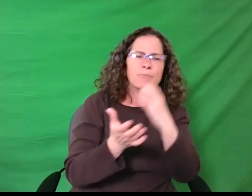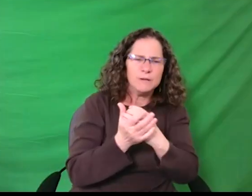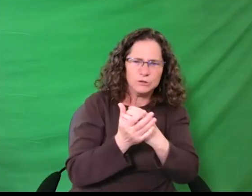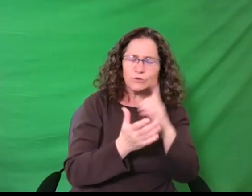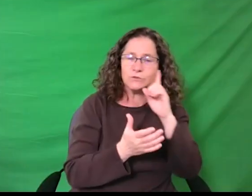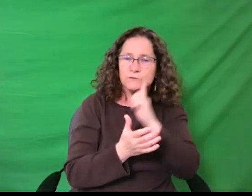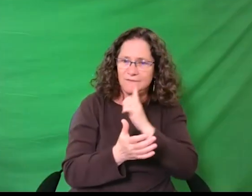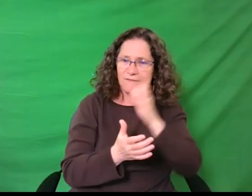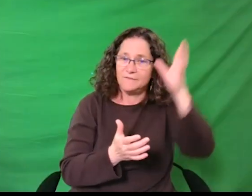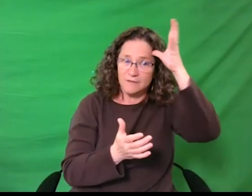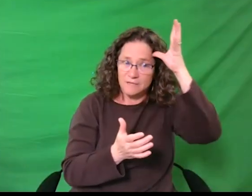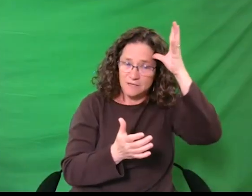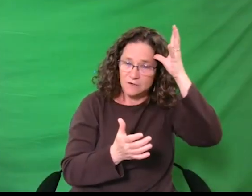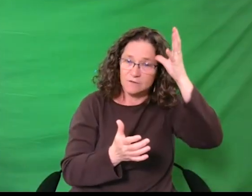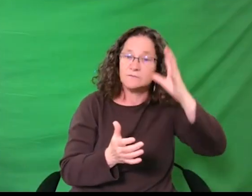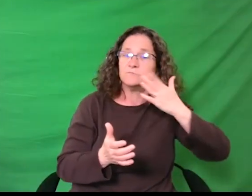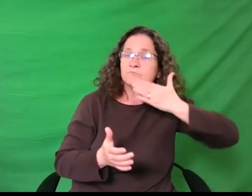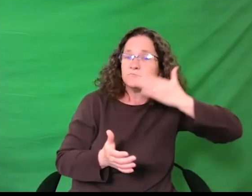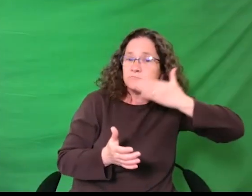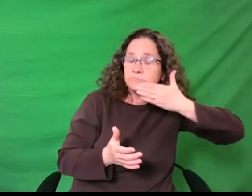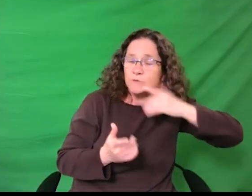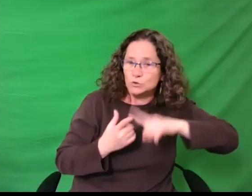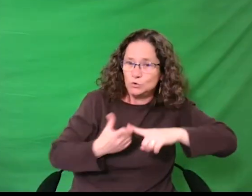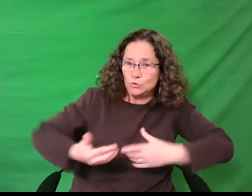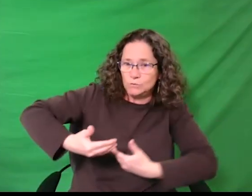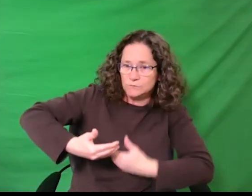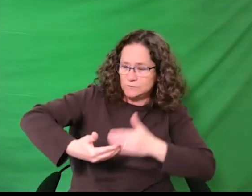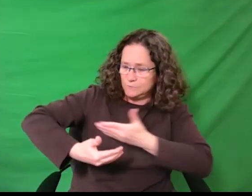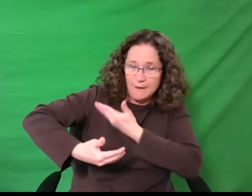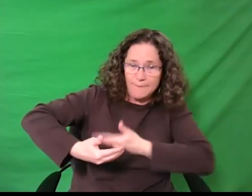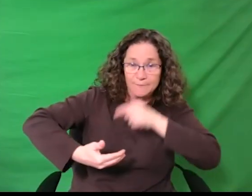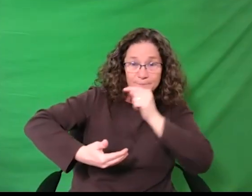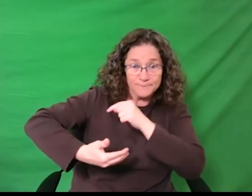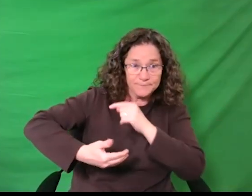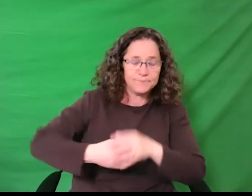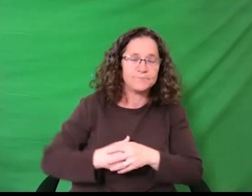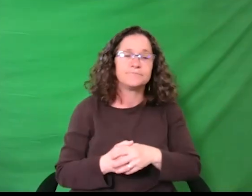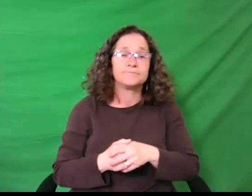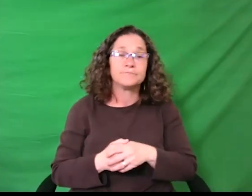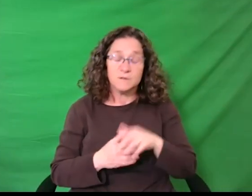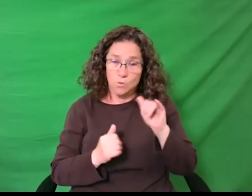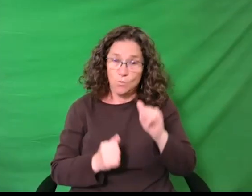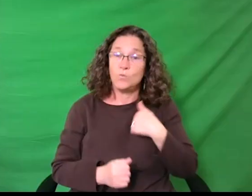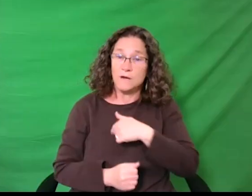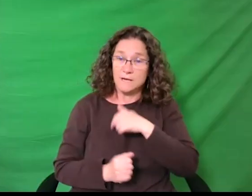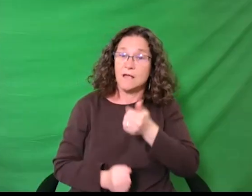cuing to his toddler daughter. So we know that we can use cues to provide--